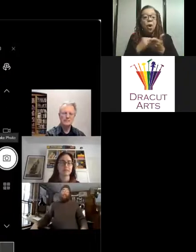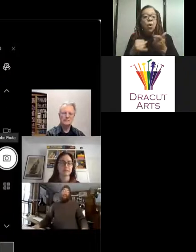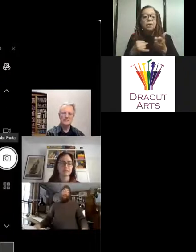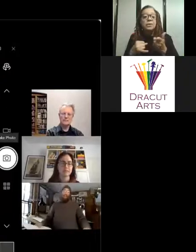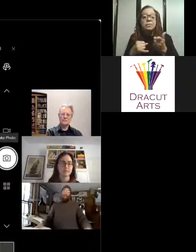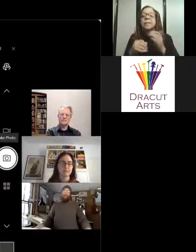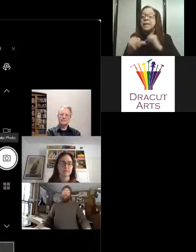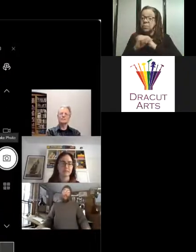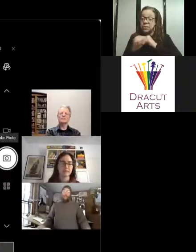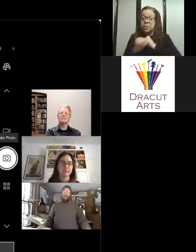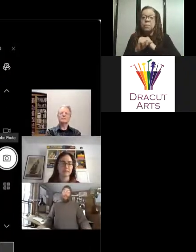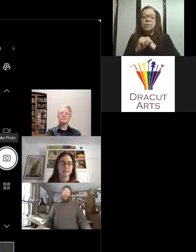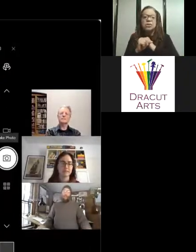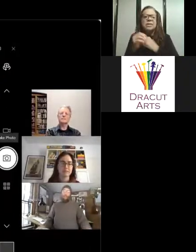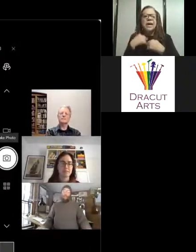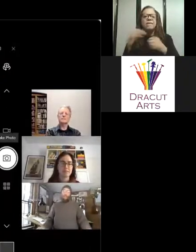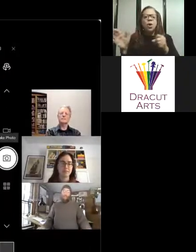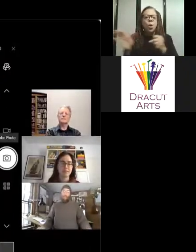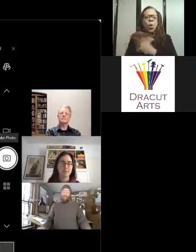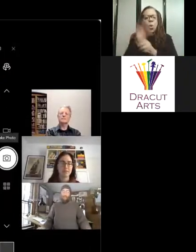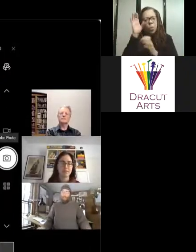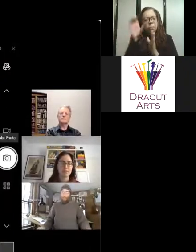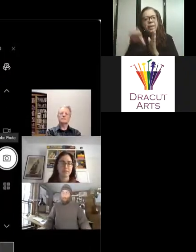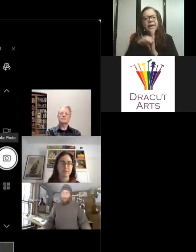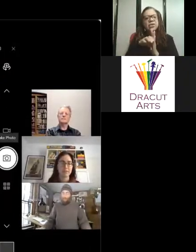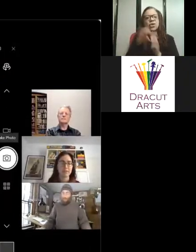and they have a full page painting of Eastman Johnson's painting,